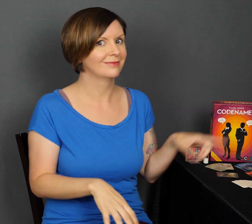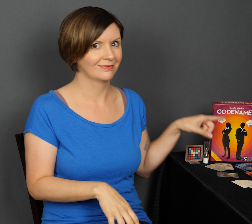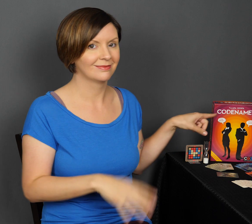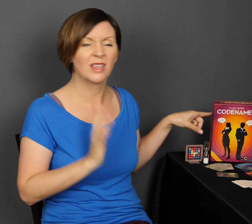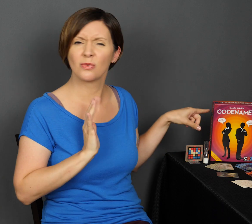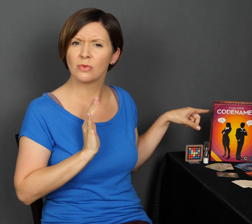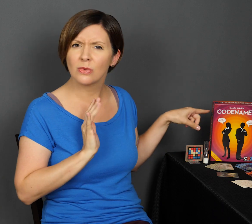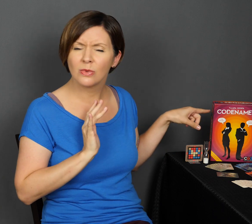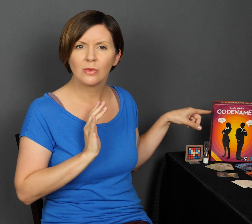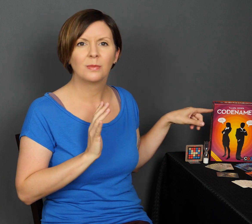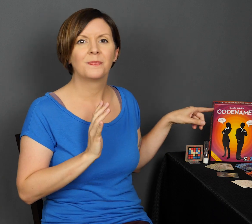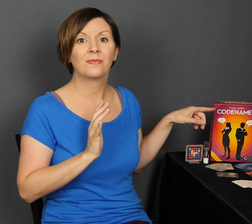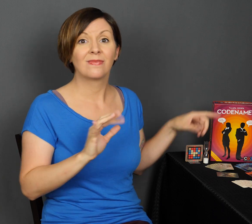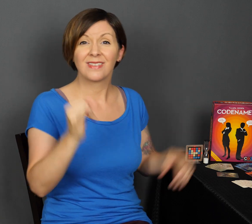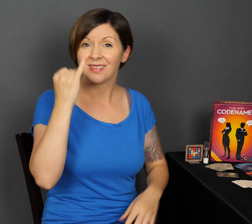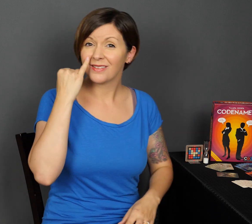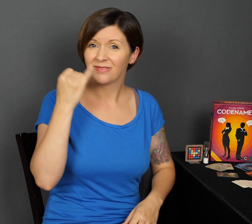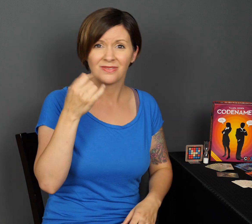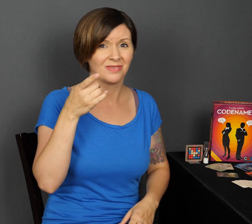and how you can use it. It's really cool!